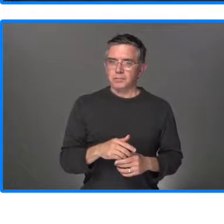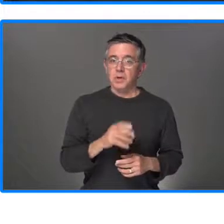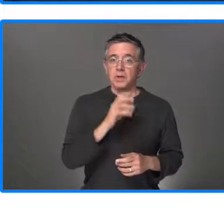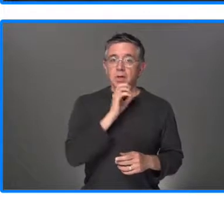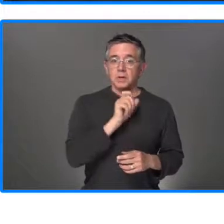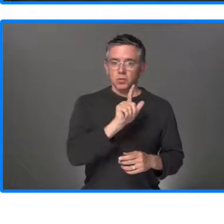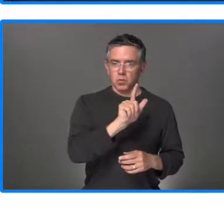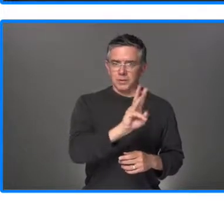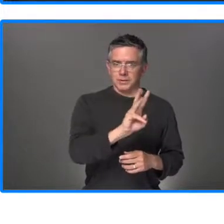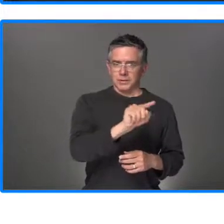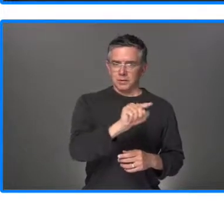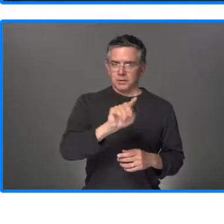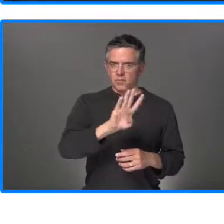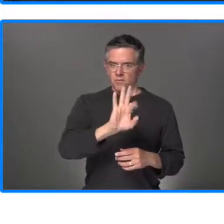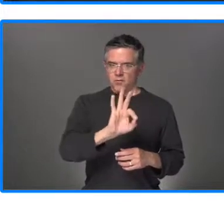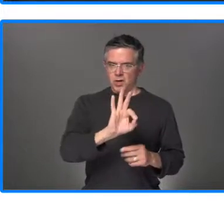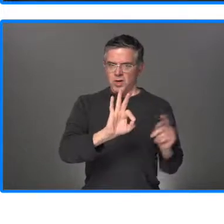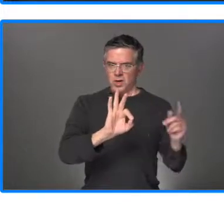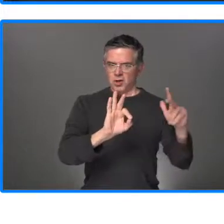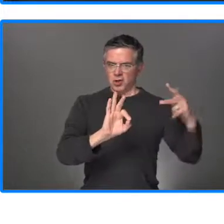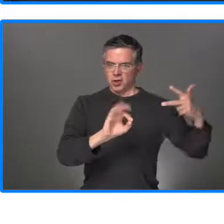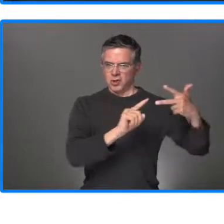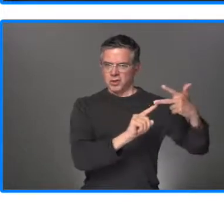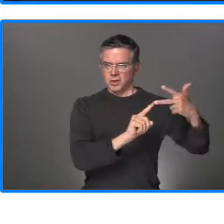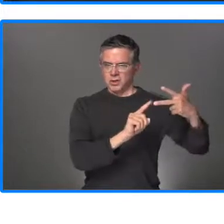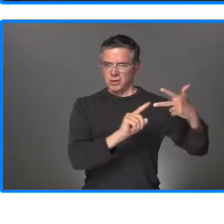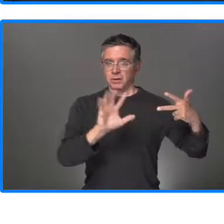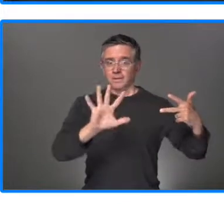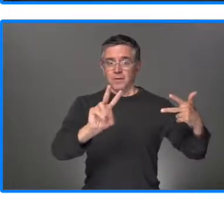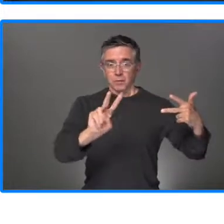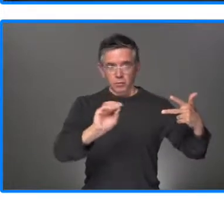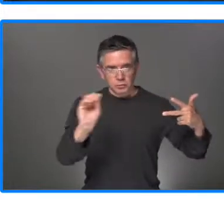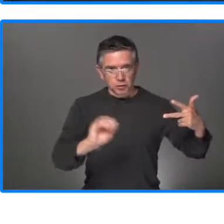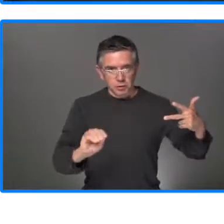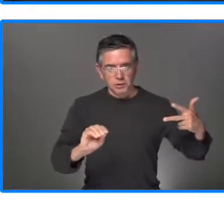Those 18 to 25 are at 35%,